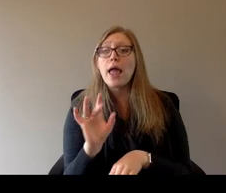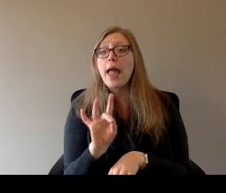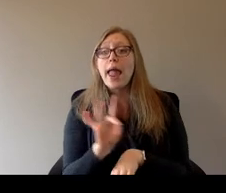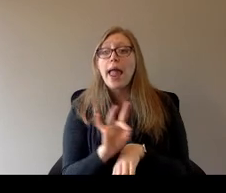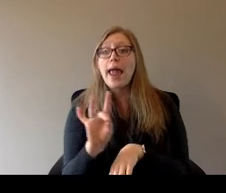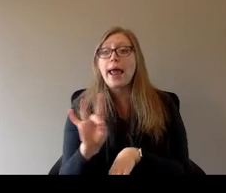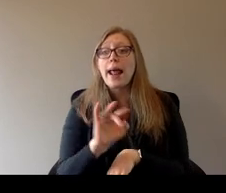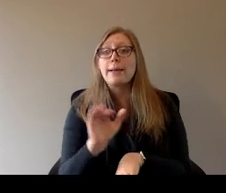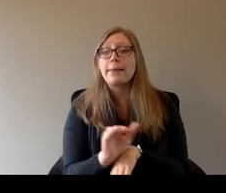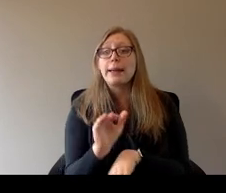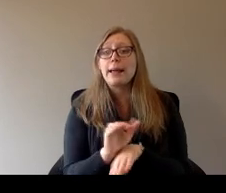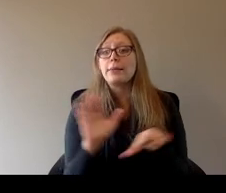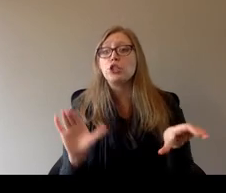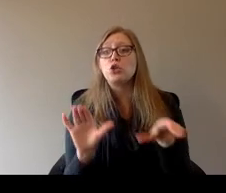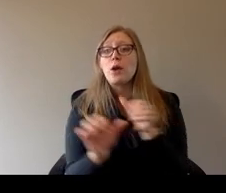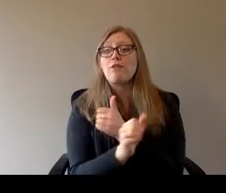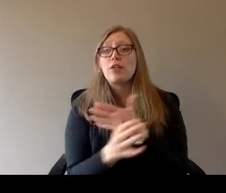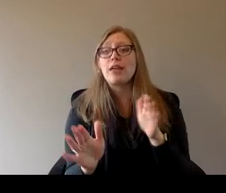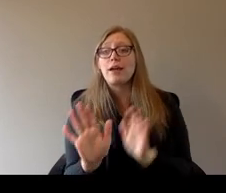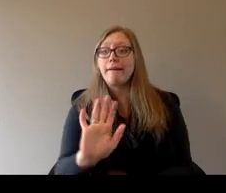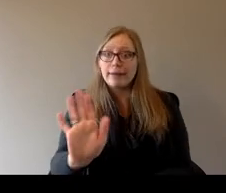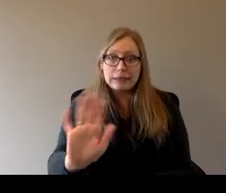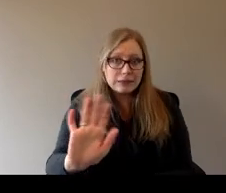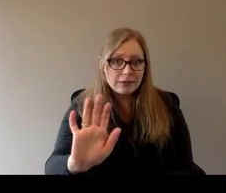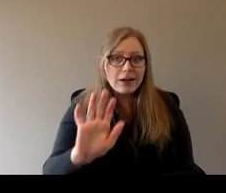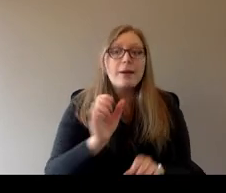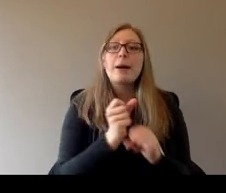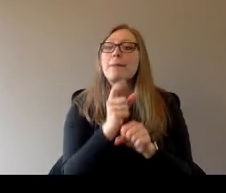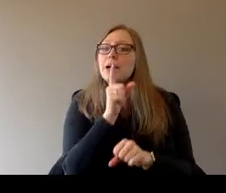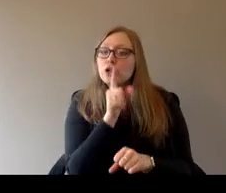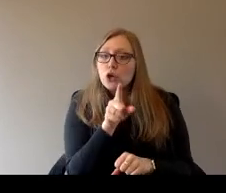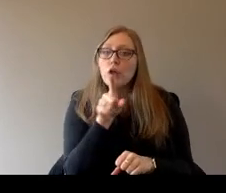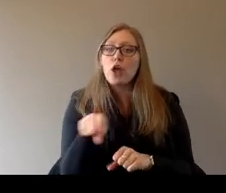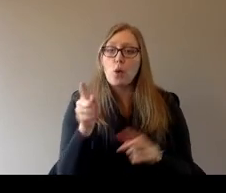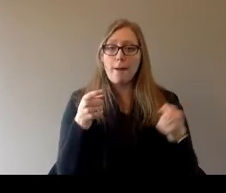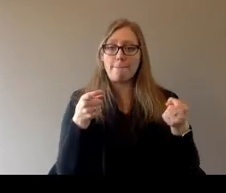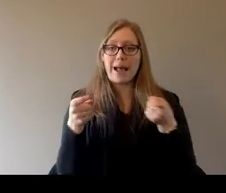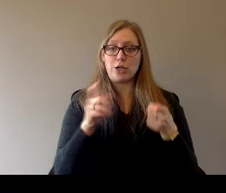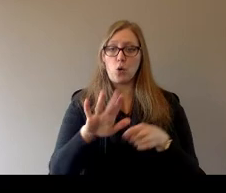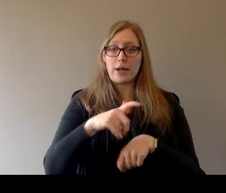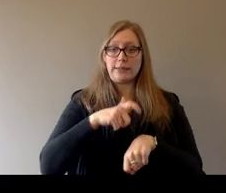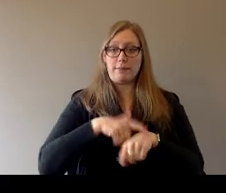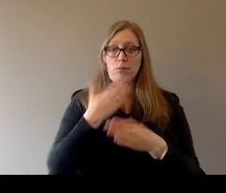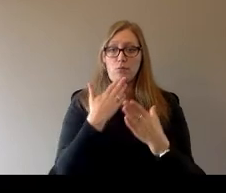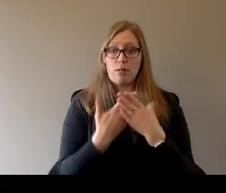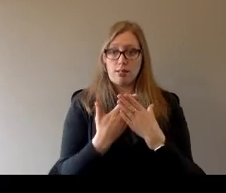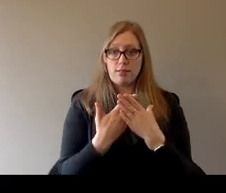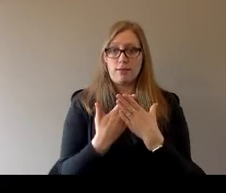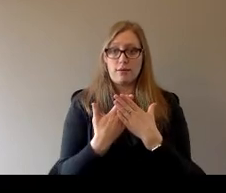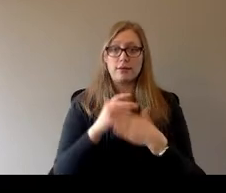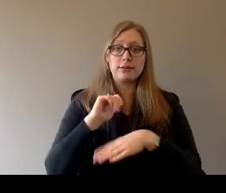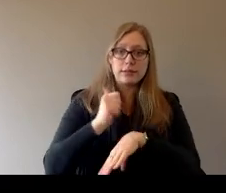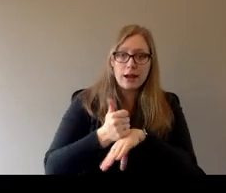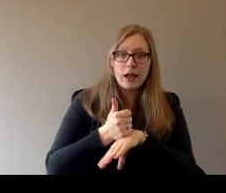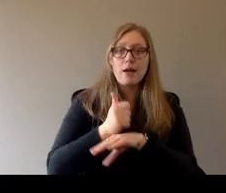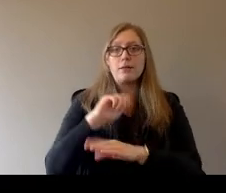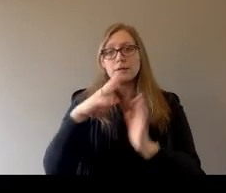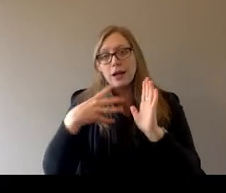Make sure that you are plan managing your time well and setting up a schedule, specifically